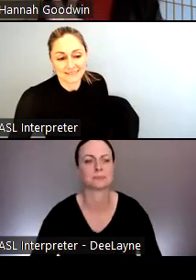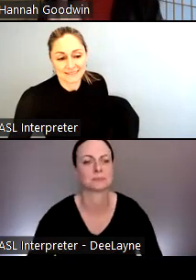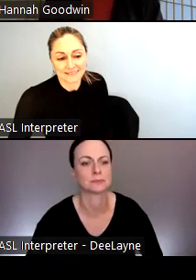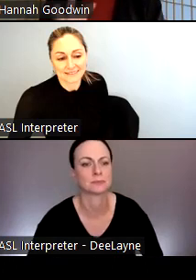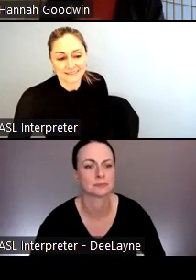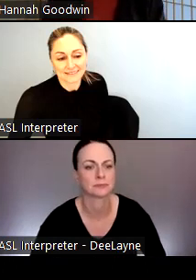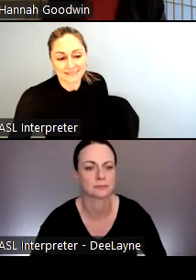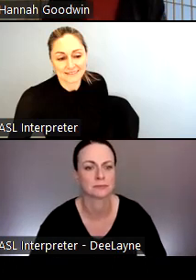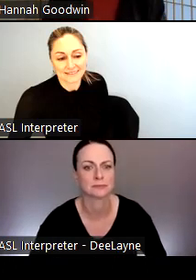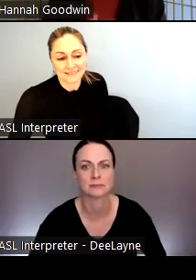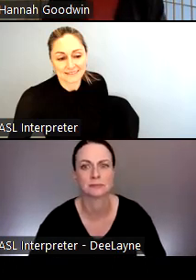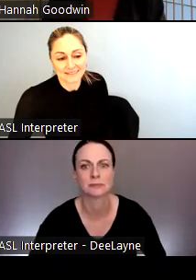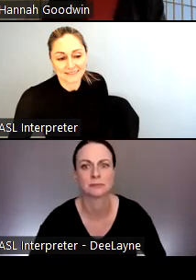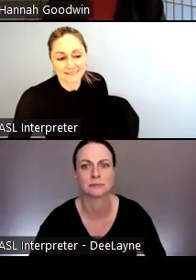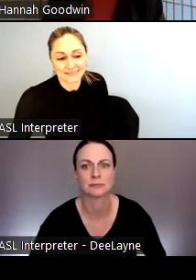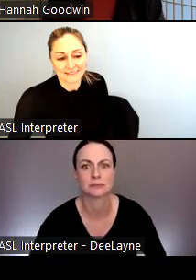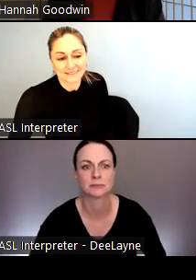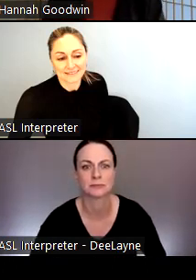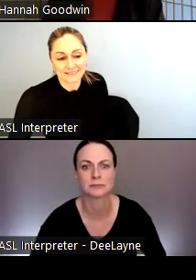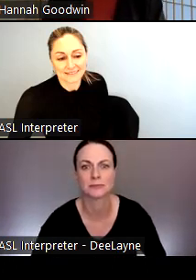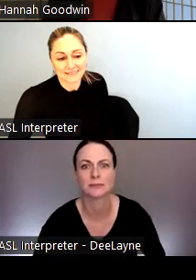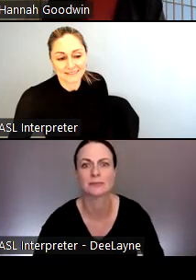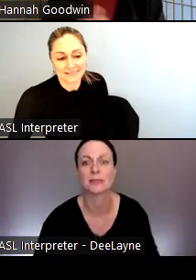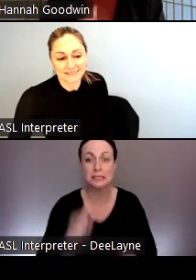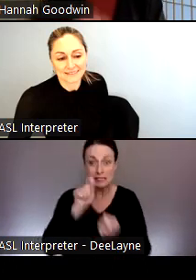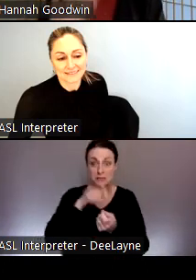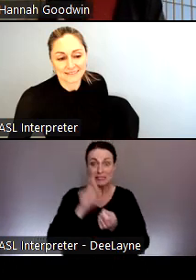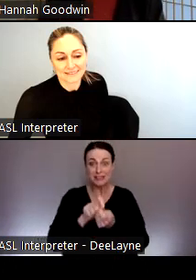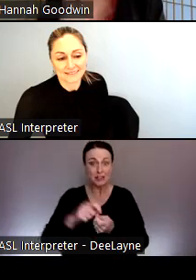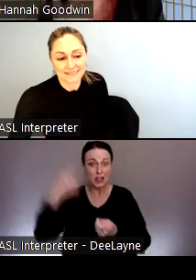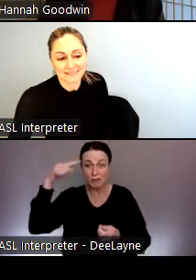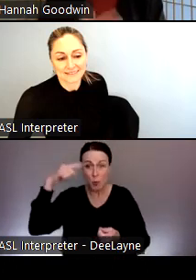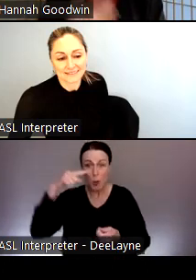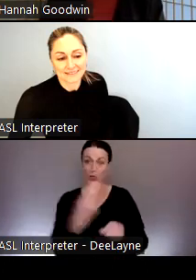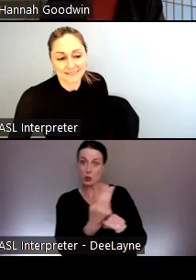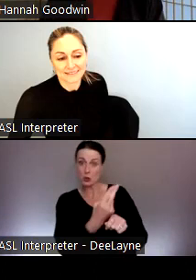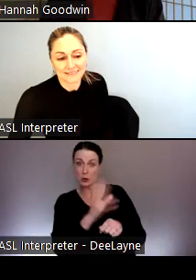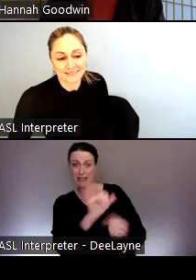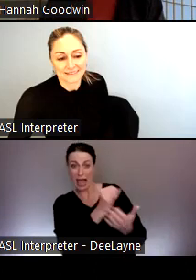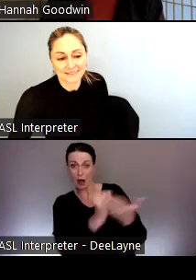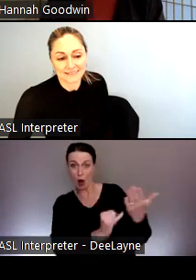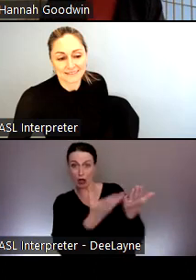specifically to be able to use that artwork in practicing different skills that people are learning.